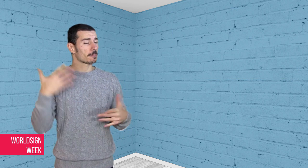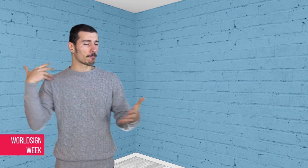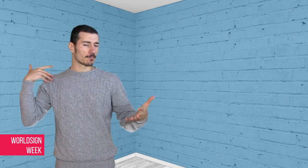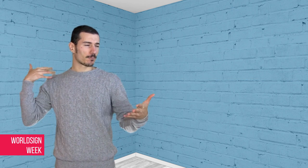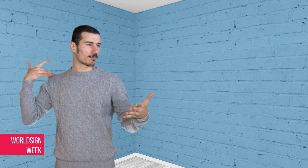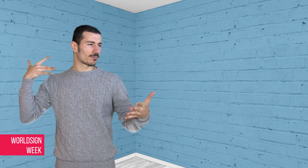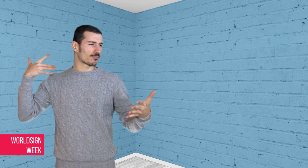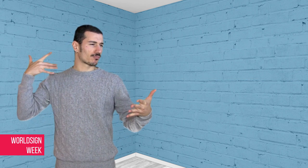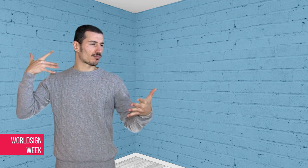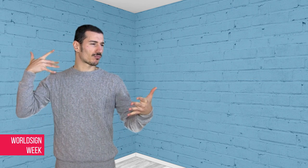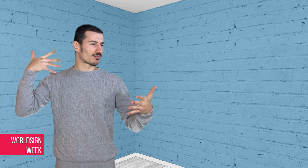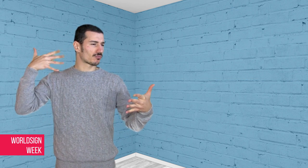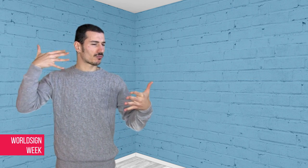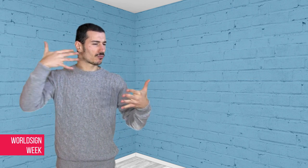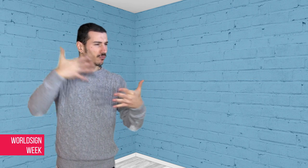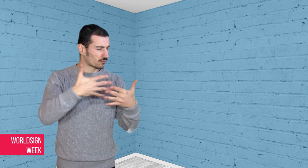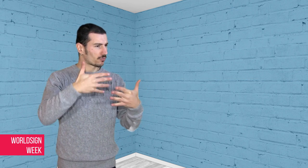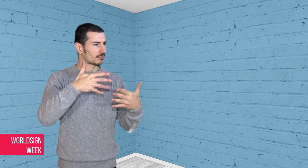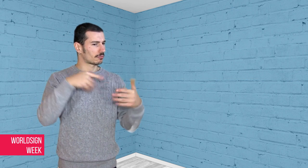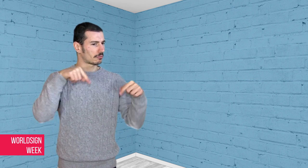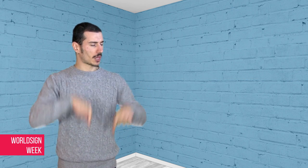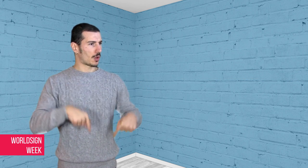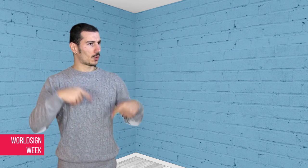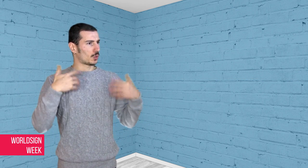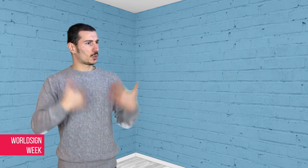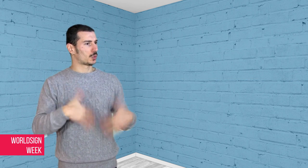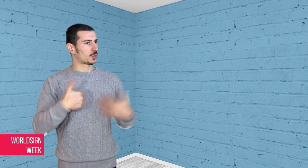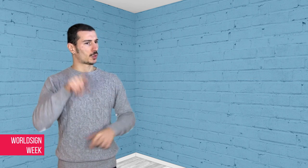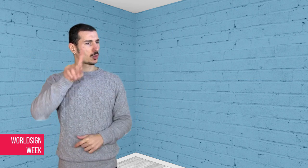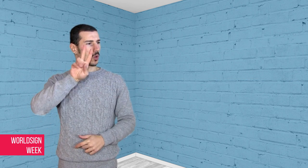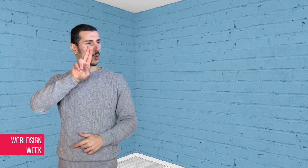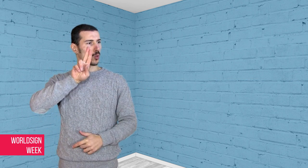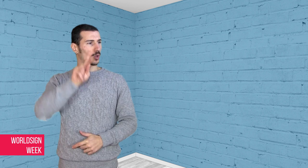United Kingdom may be going through one of